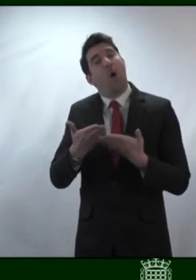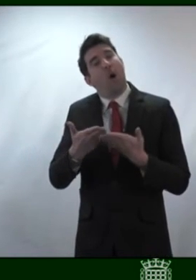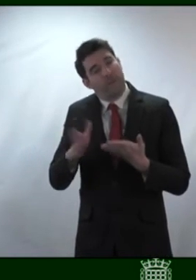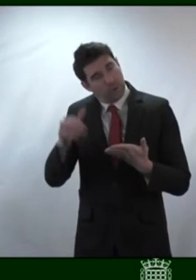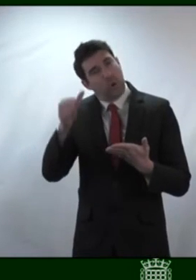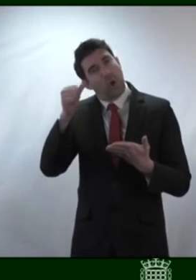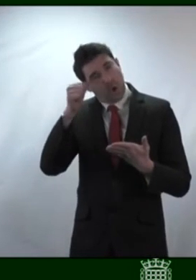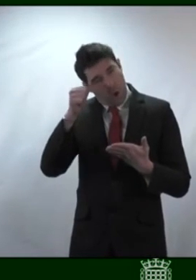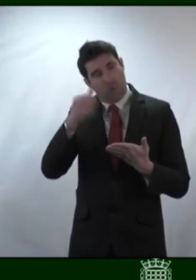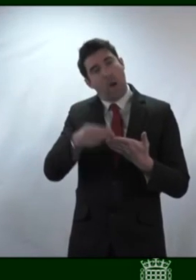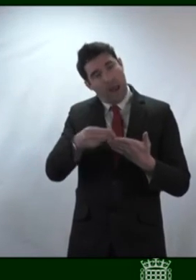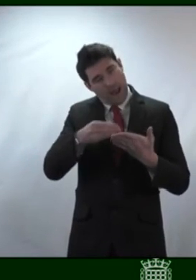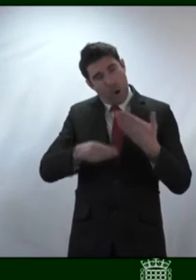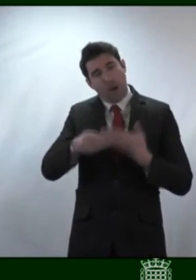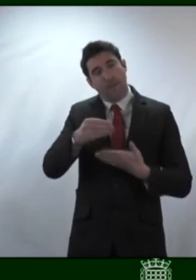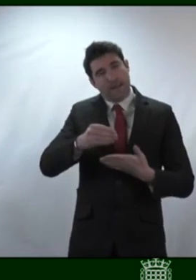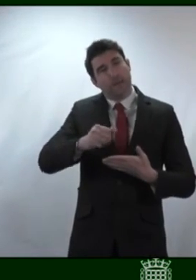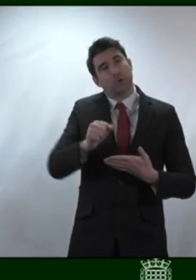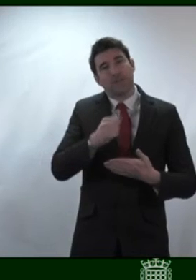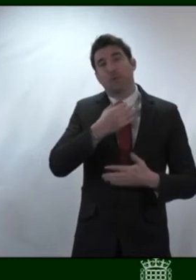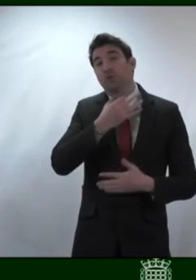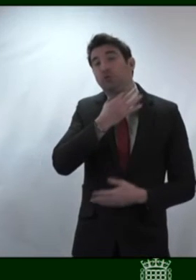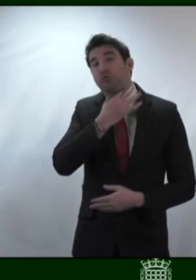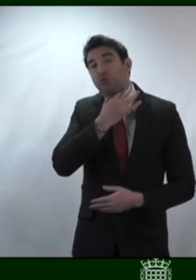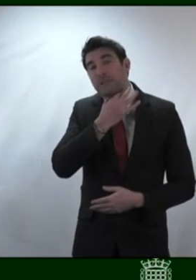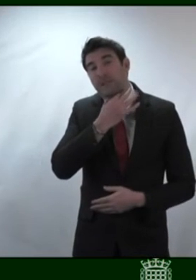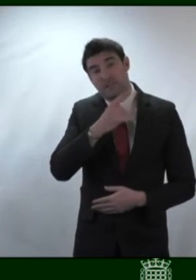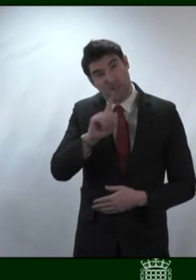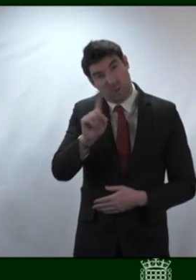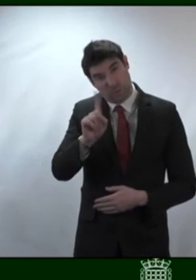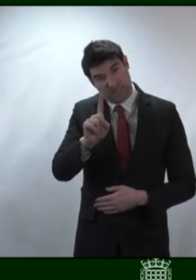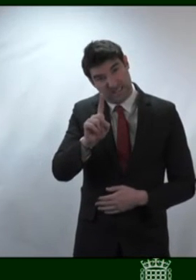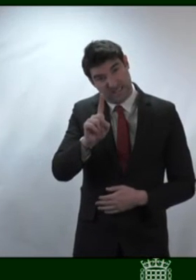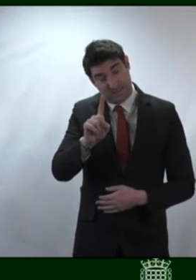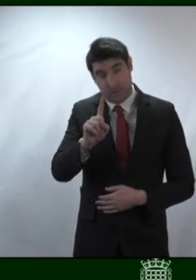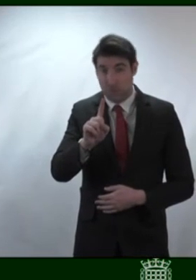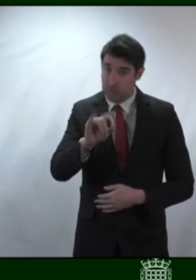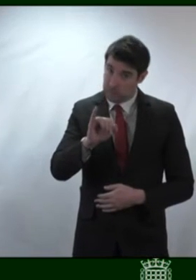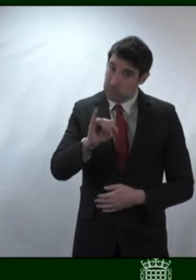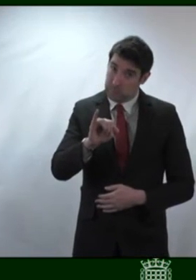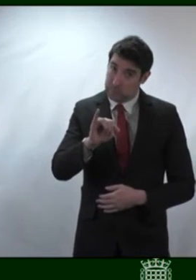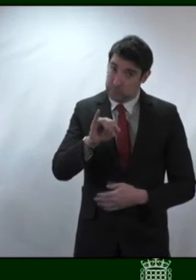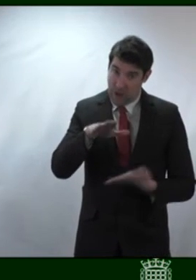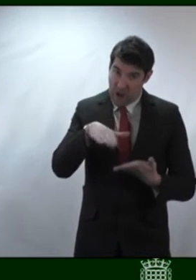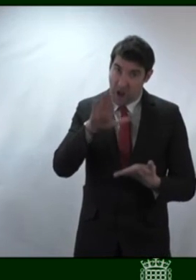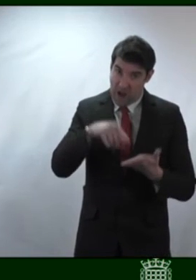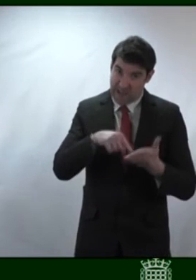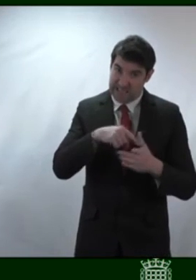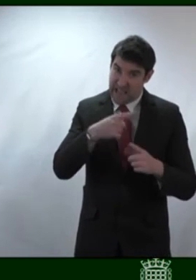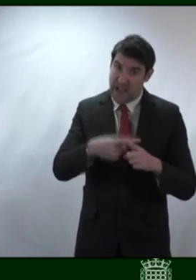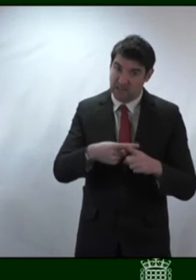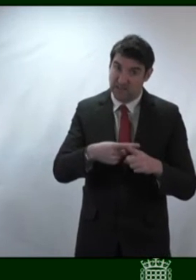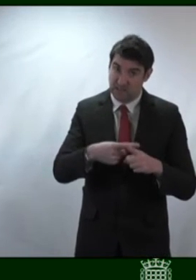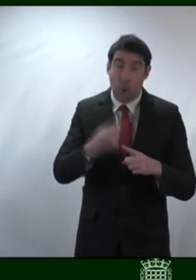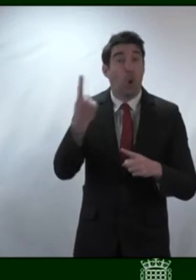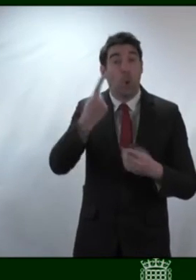sadly, and that is the high tax regime and mismanagement of the Scottish nationalist party.